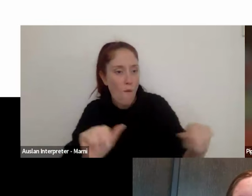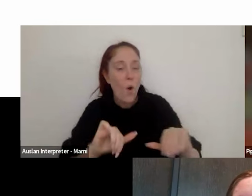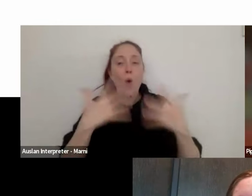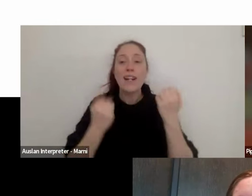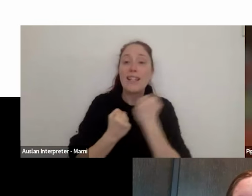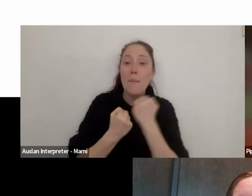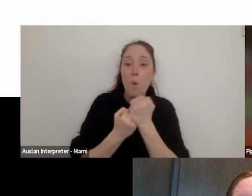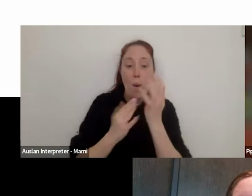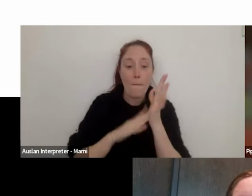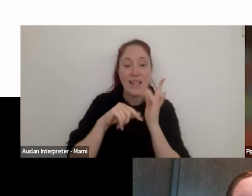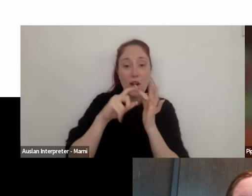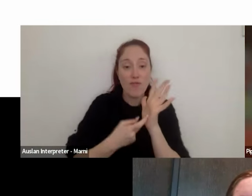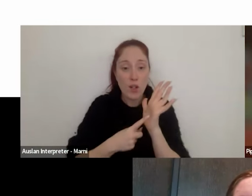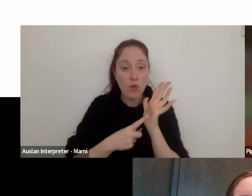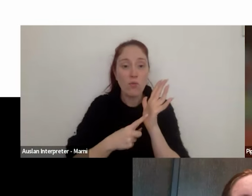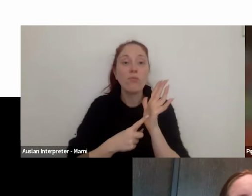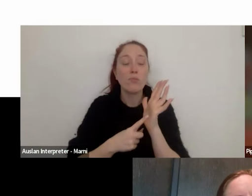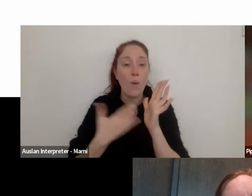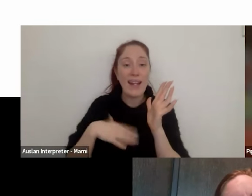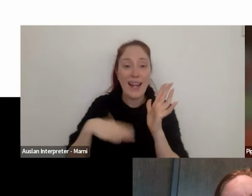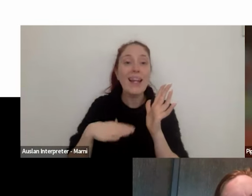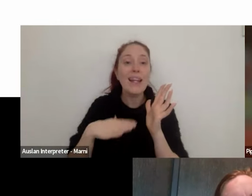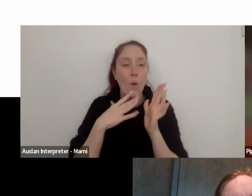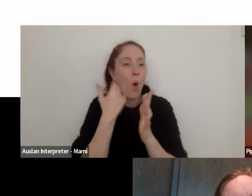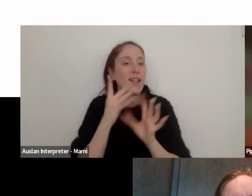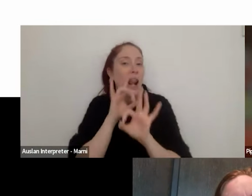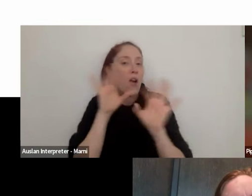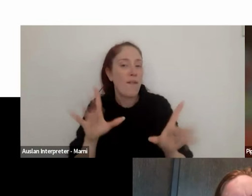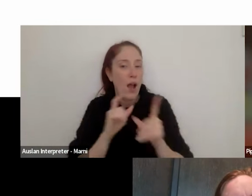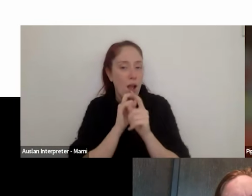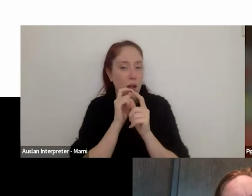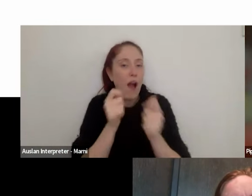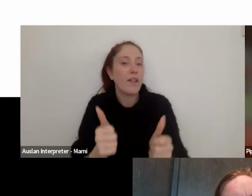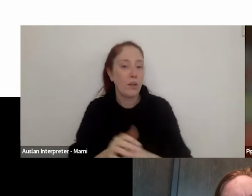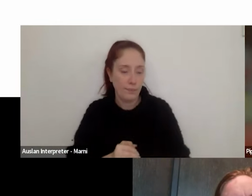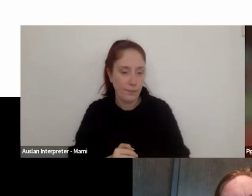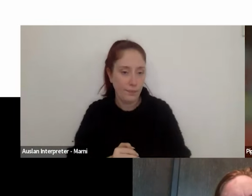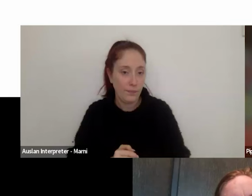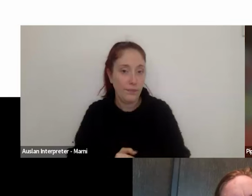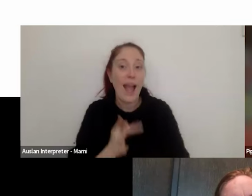should provide in their full application. The amount that we advise you to apply for in